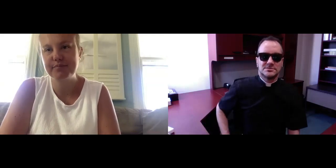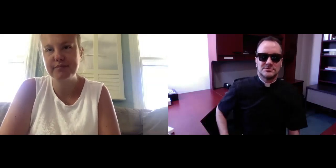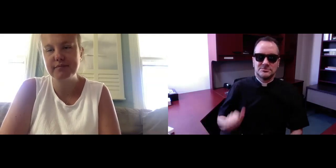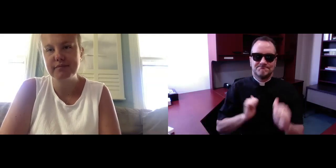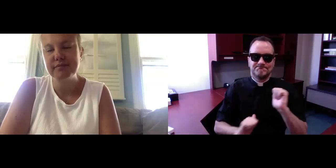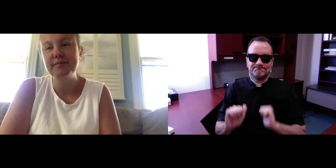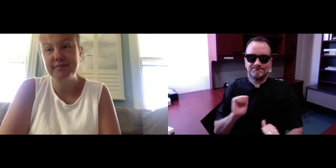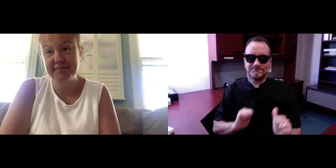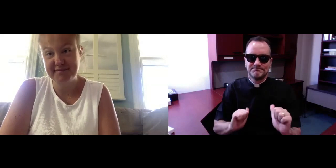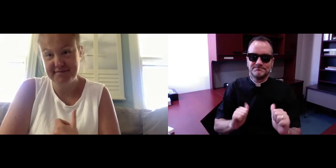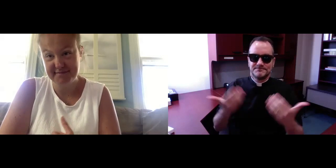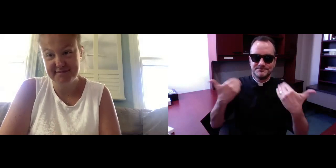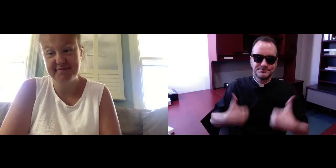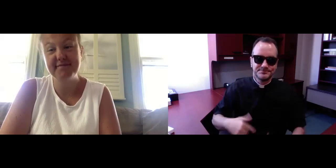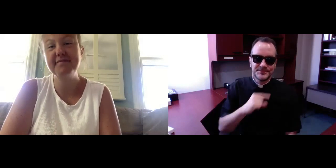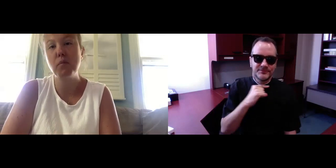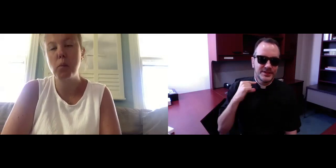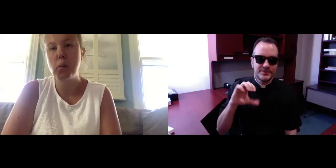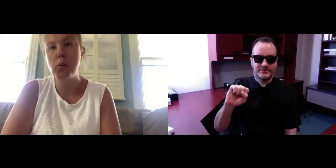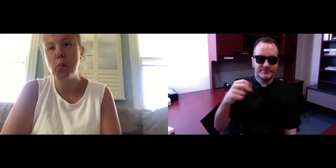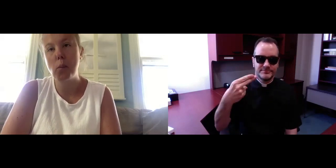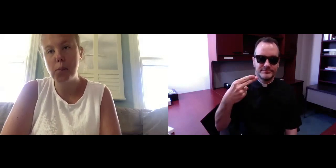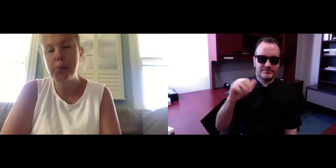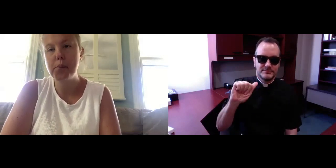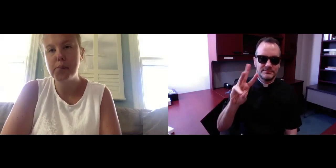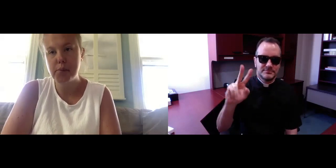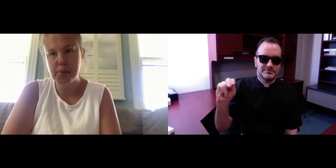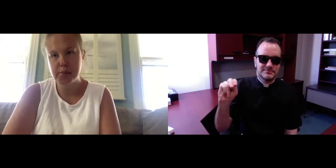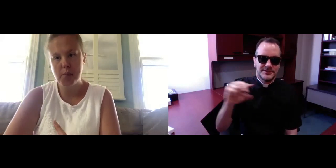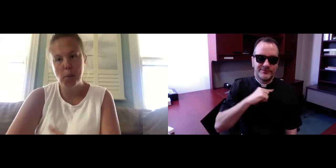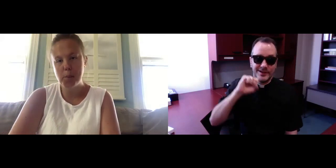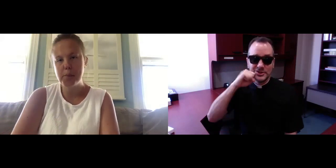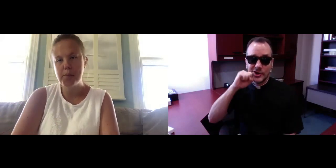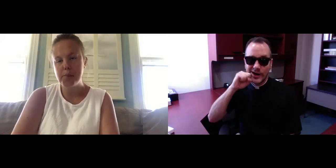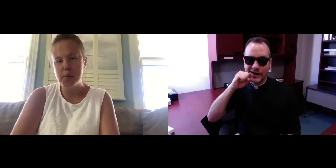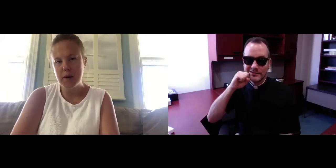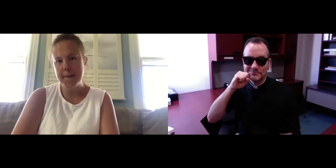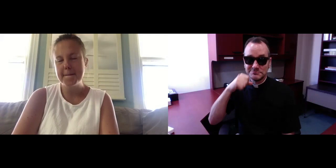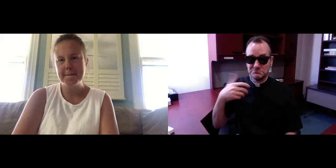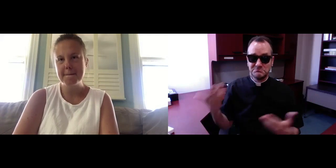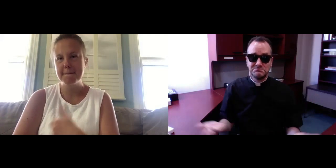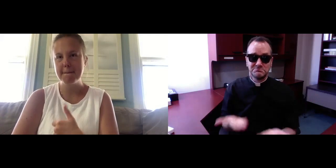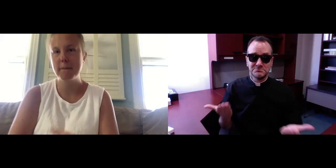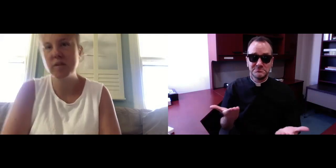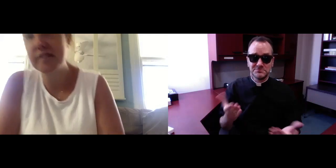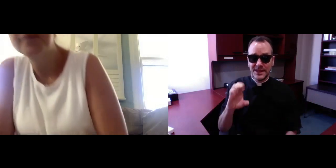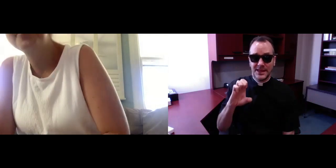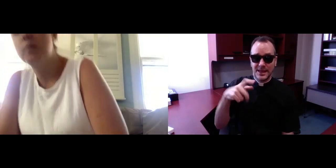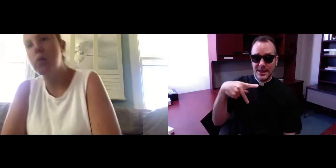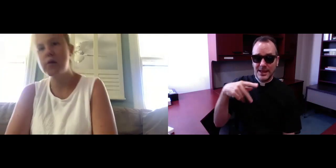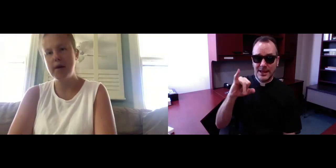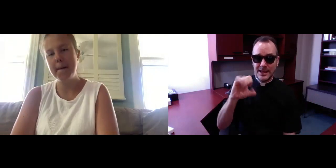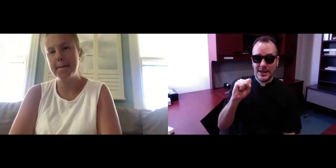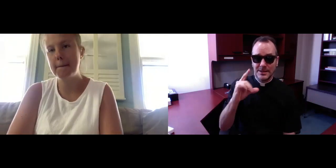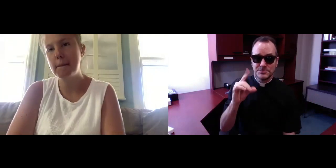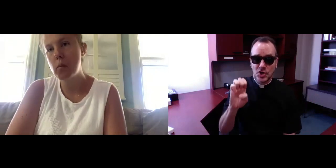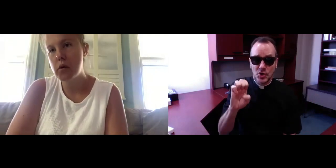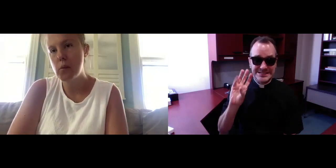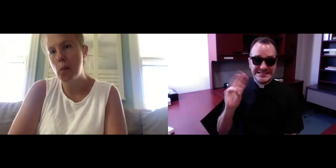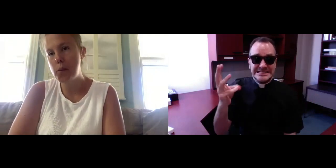Hello, and welcome to "Persevere with Christ." I'm Fr. Shawn Carey, and this is